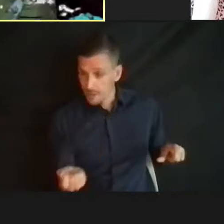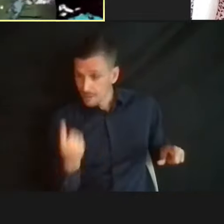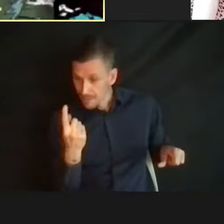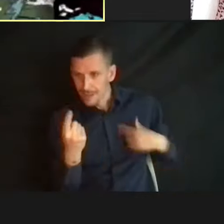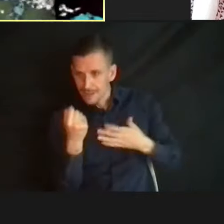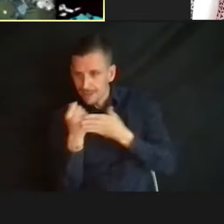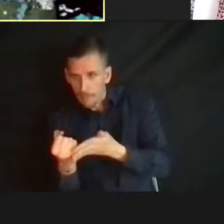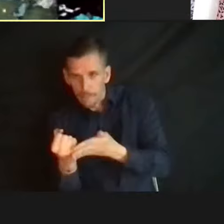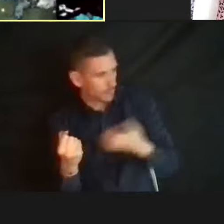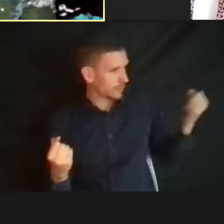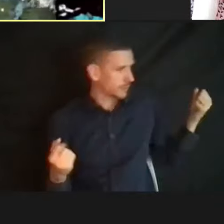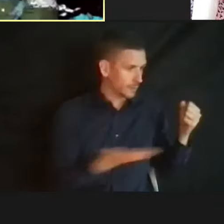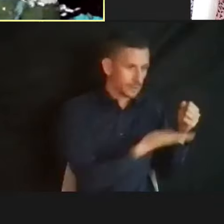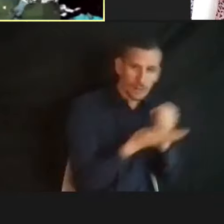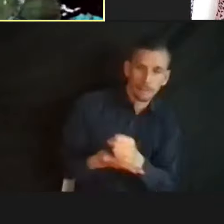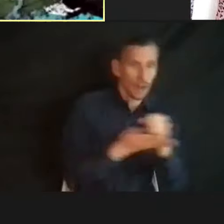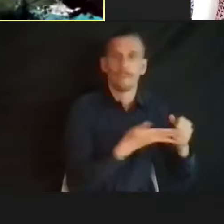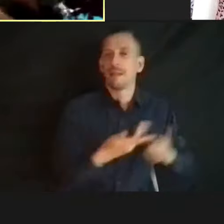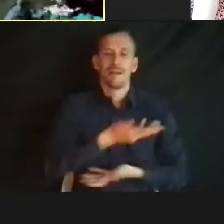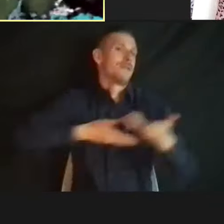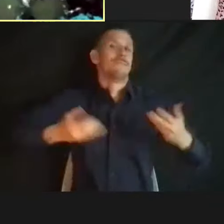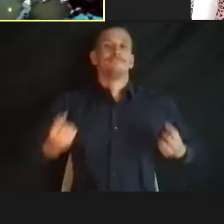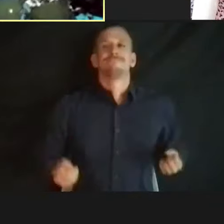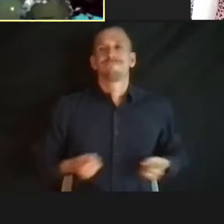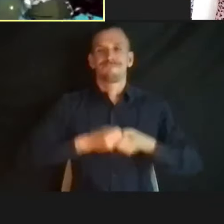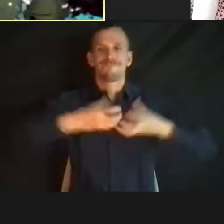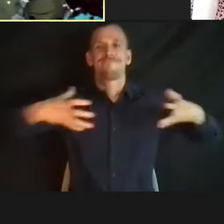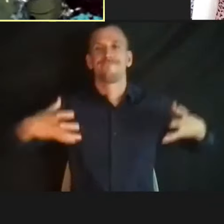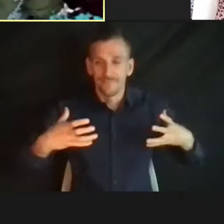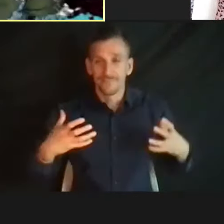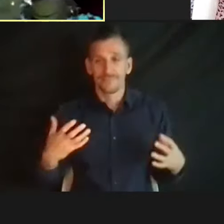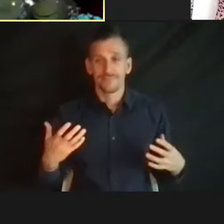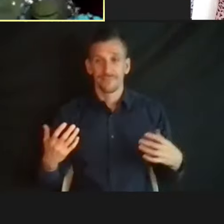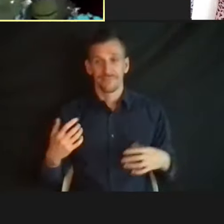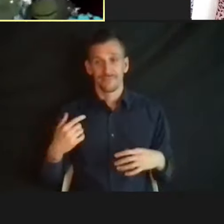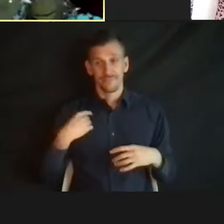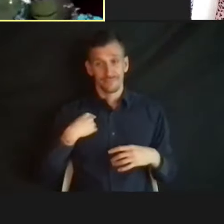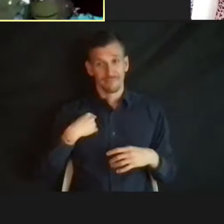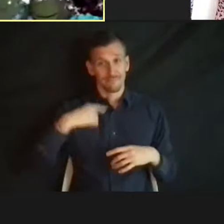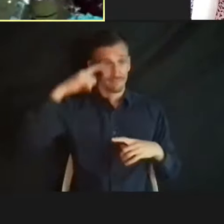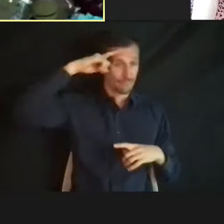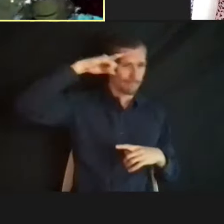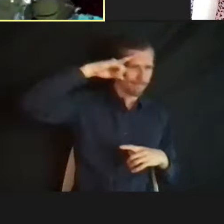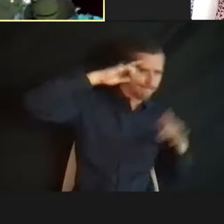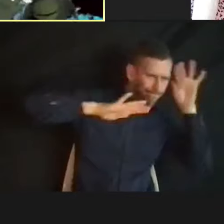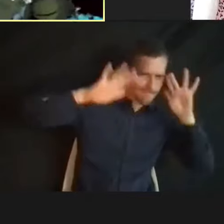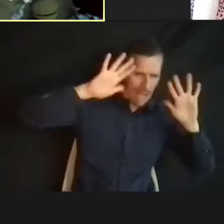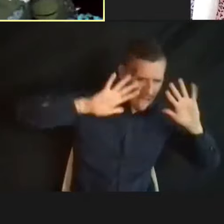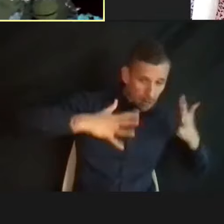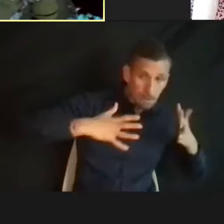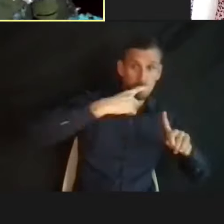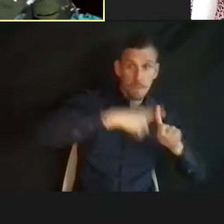alternative means of sustaining their livelihoods instead of experiencing the violence and taking